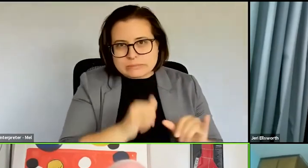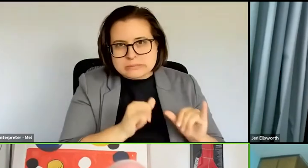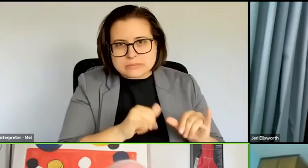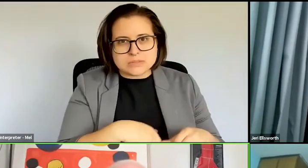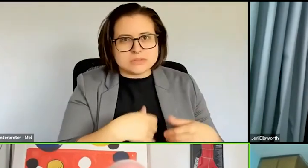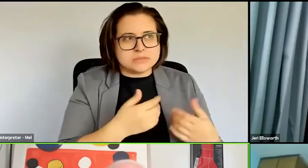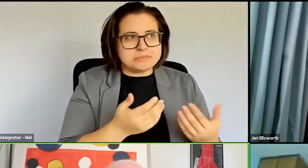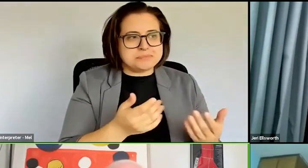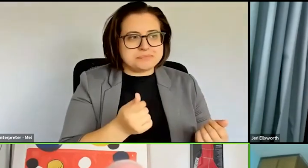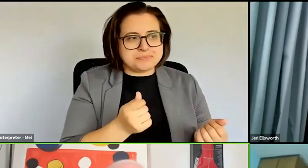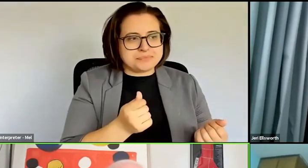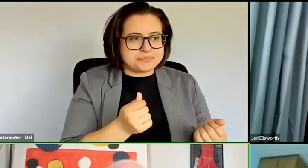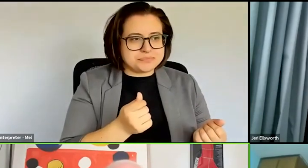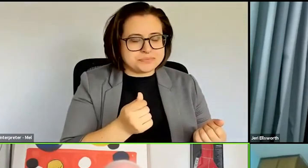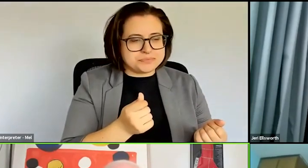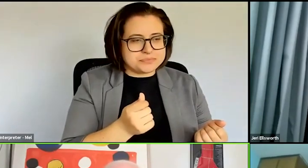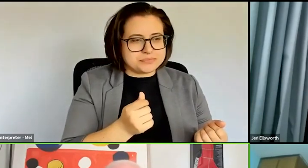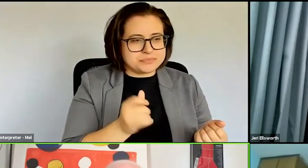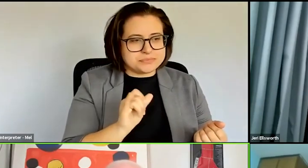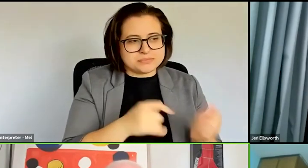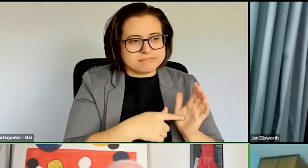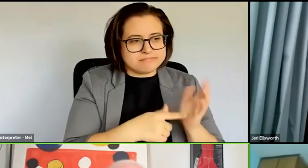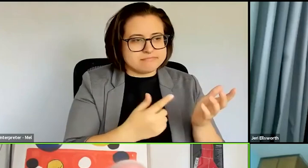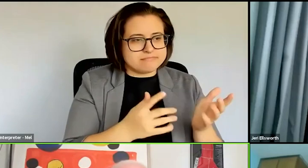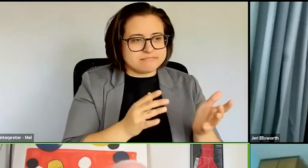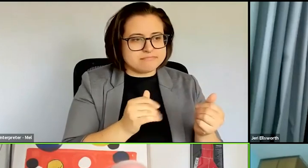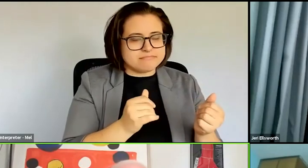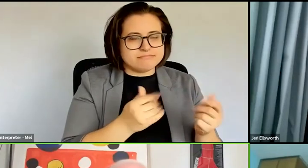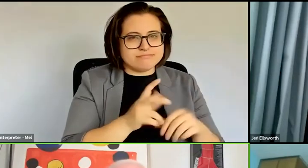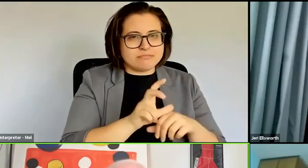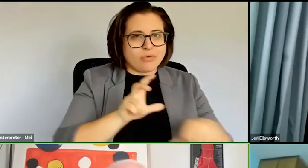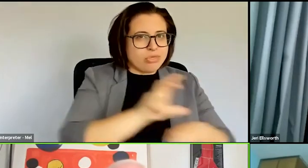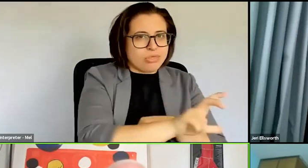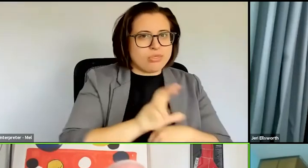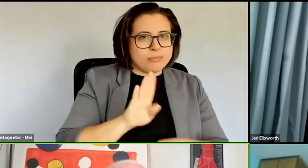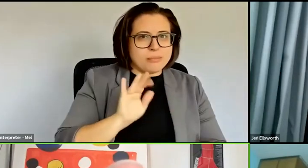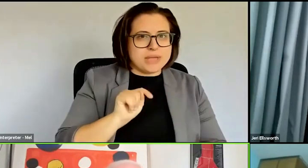decisions about investing your entire future in Bitcoin 20 minutes before it collapses.